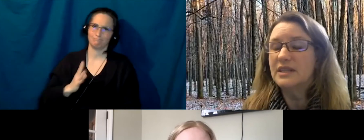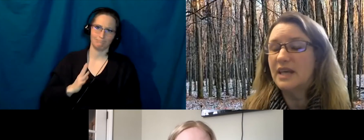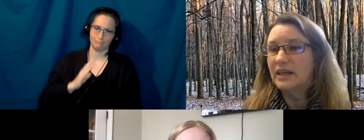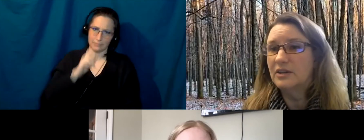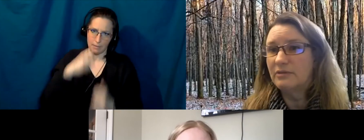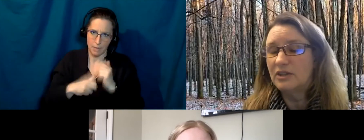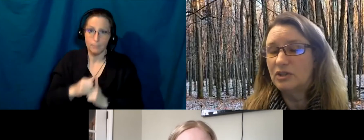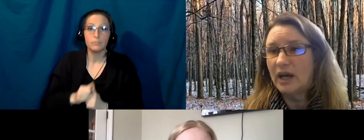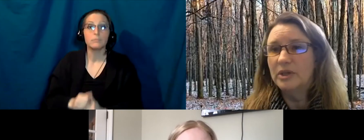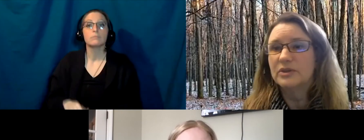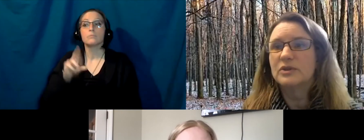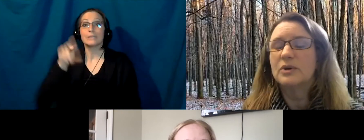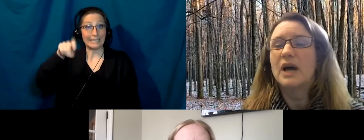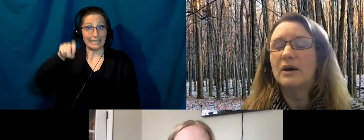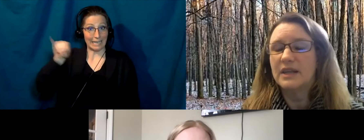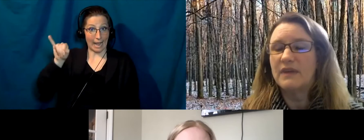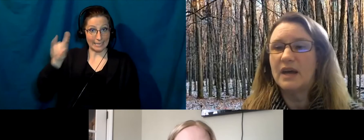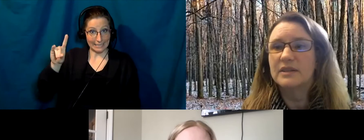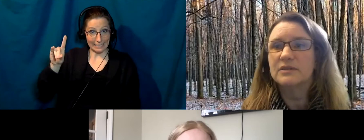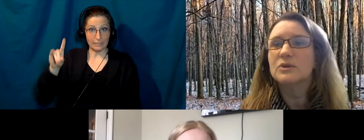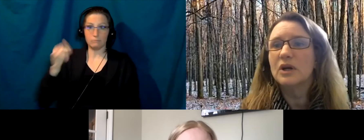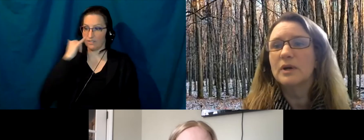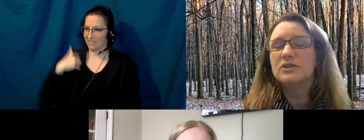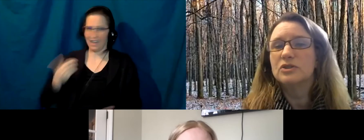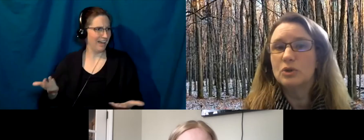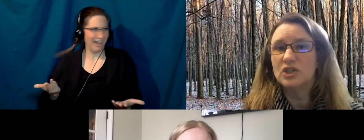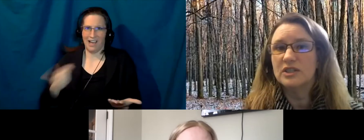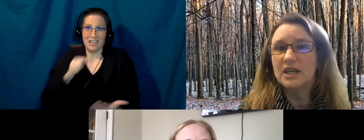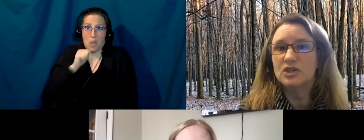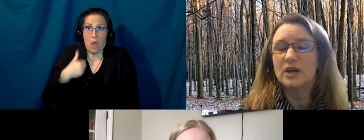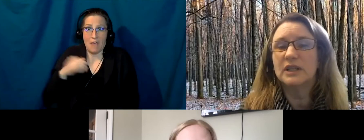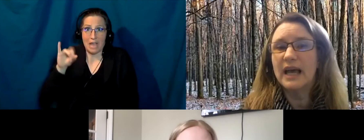that later to find a job? So how to get that? Those are all questions you could just in general ask.